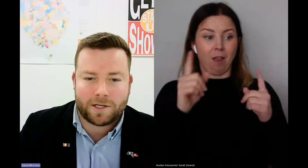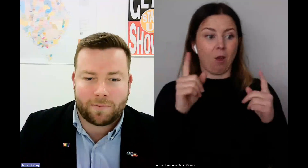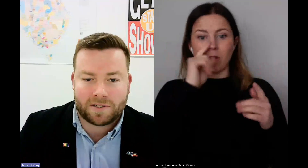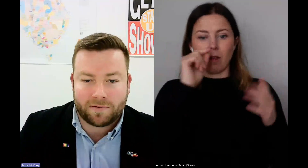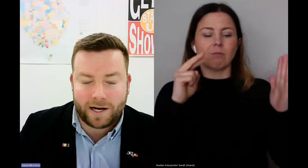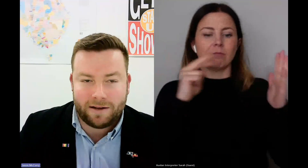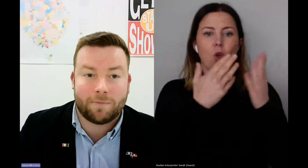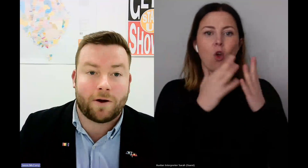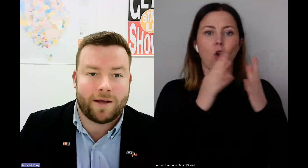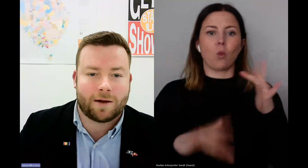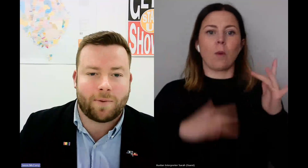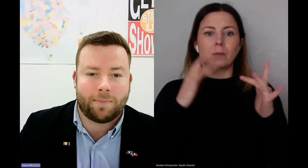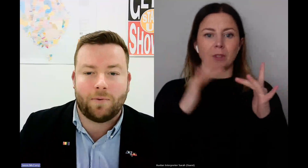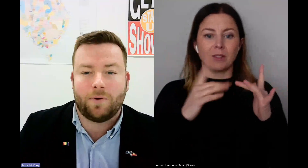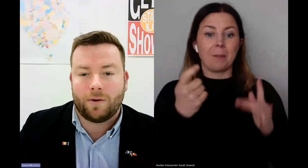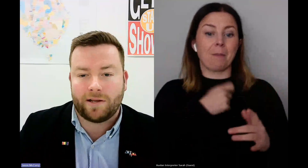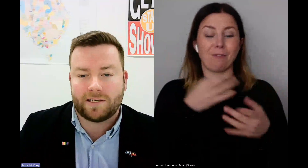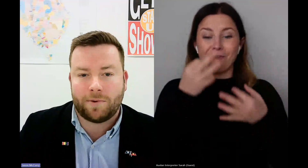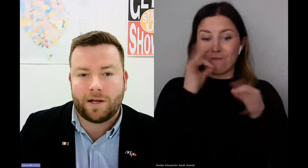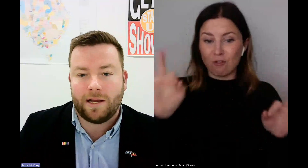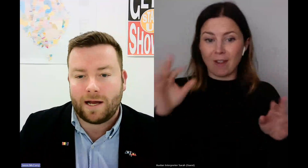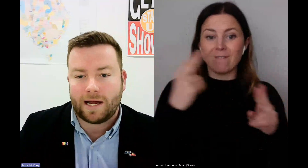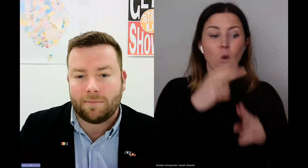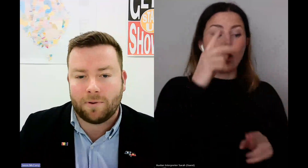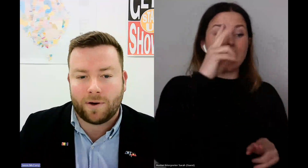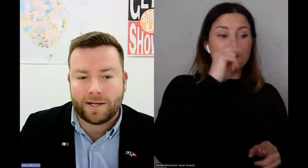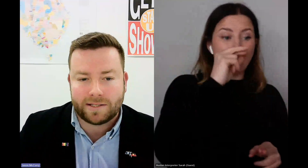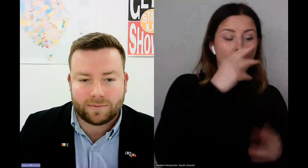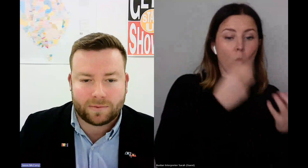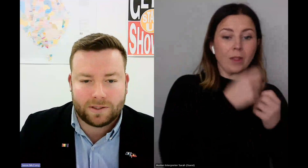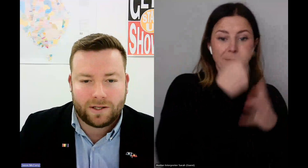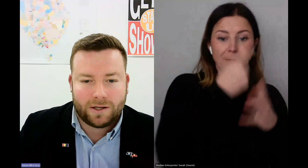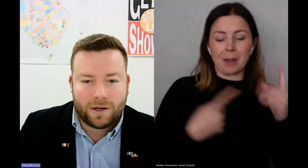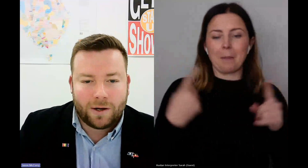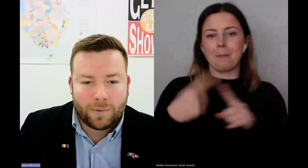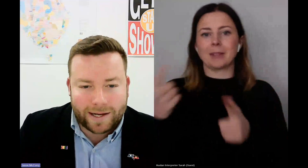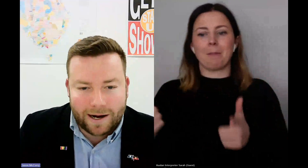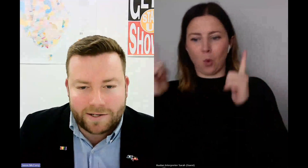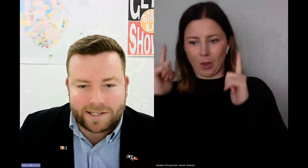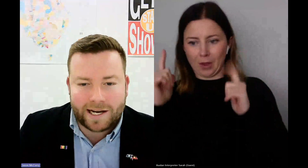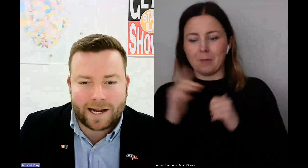membership is free for both young people with disability and employers. We encourage you to